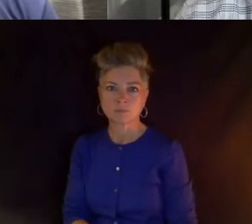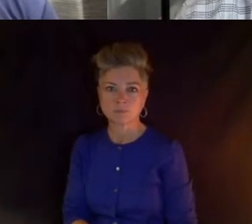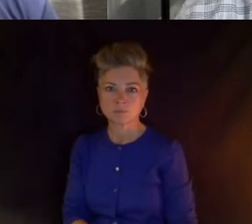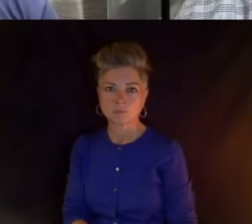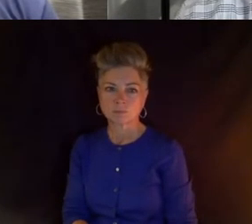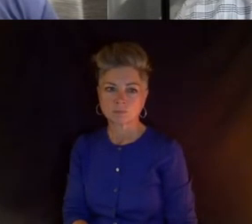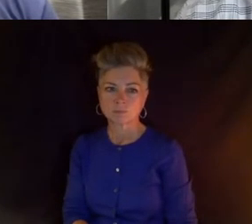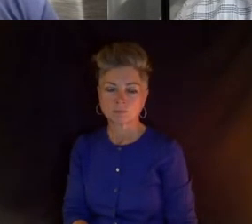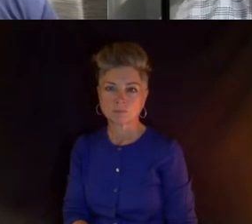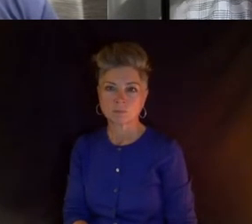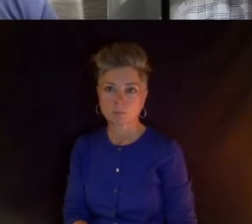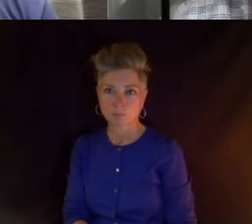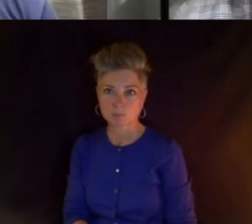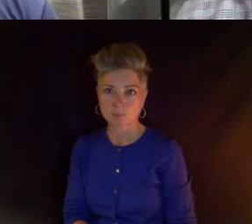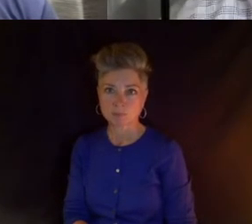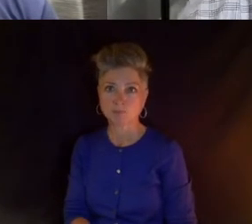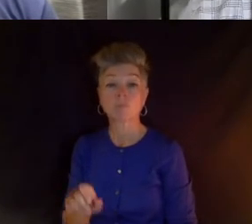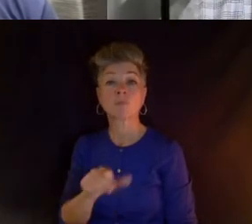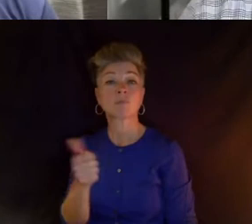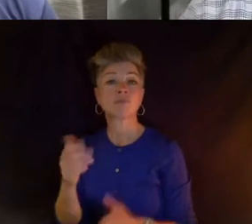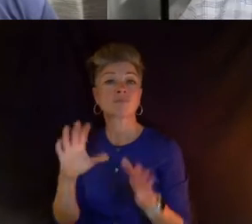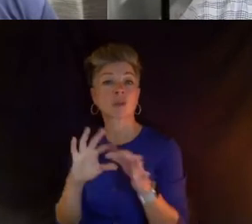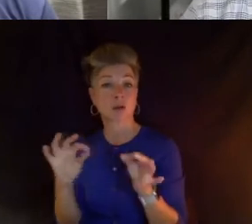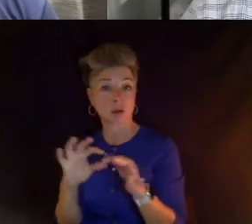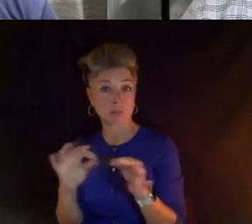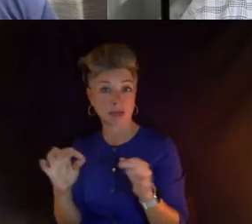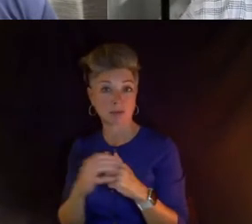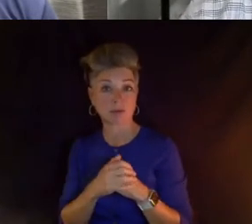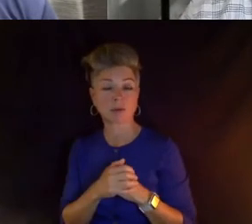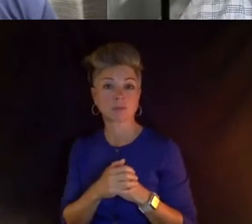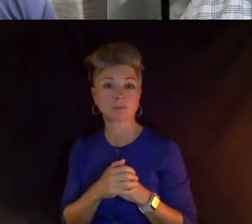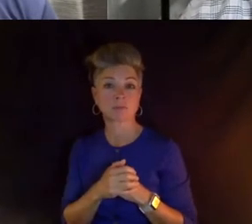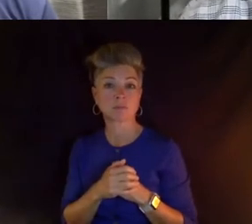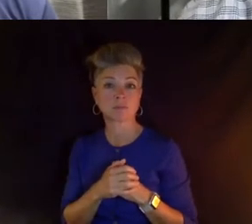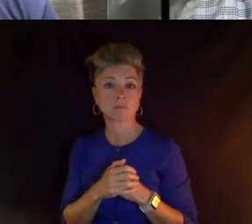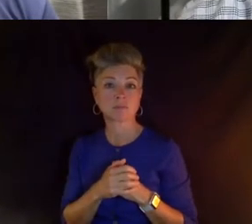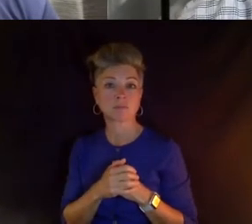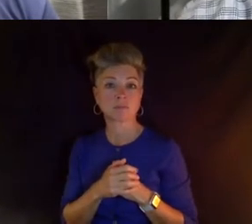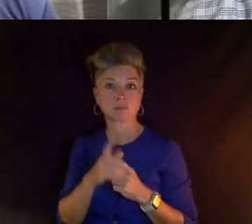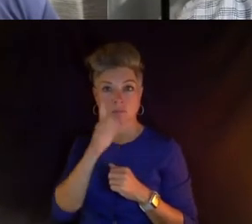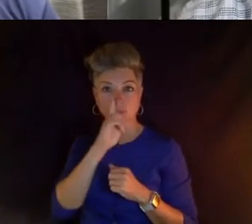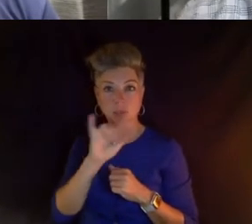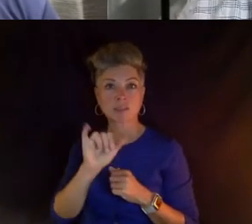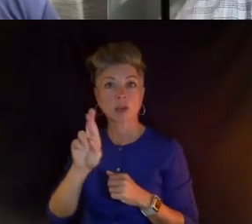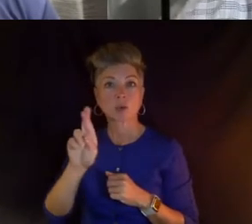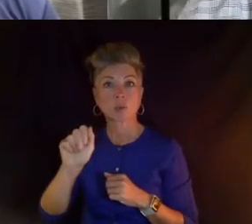Another comment more than question is, it looks like Ray from the Inclusion clinic